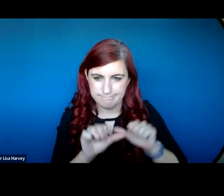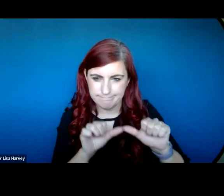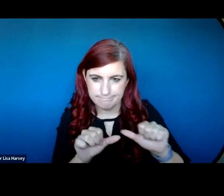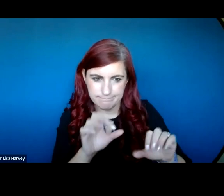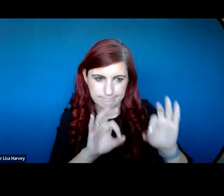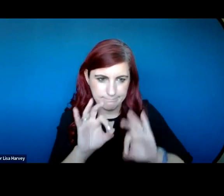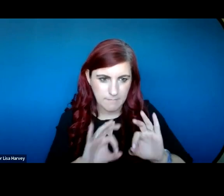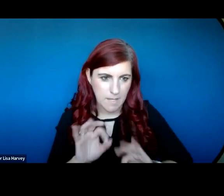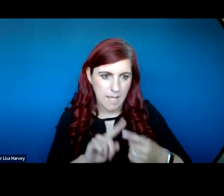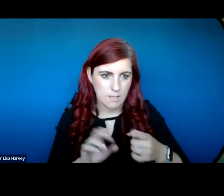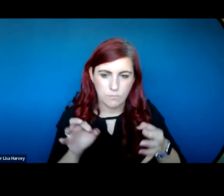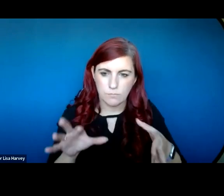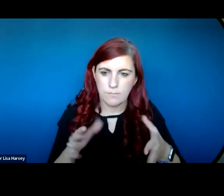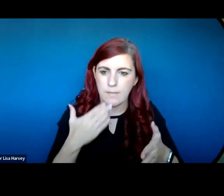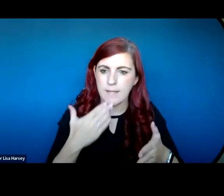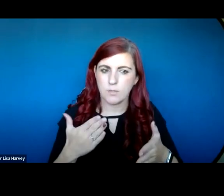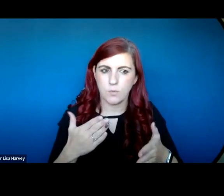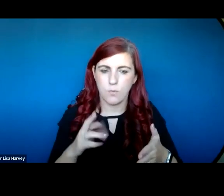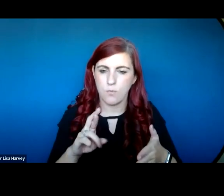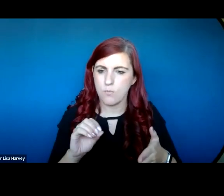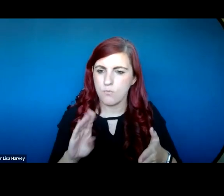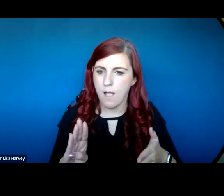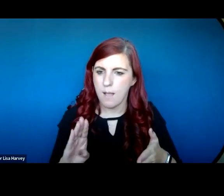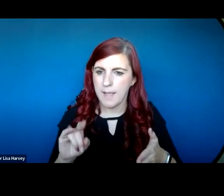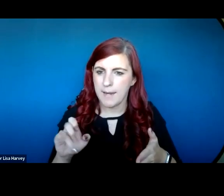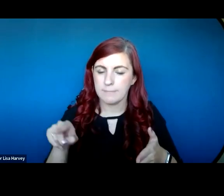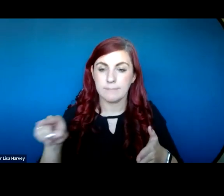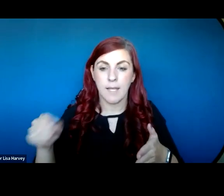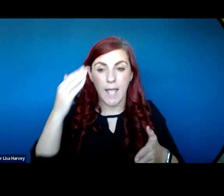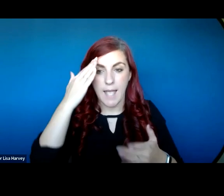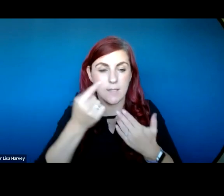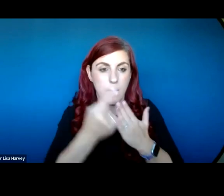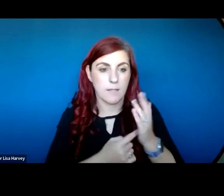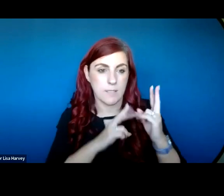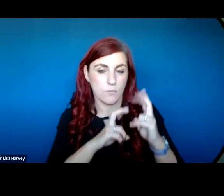all, and also thanks to Ros Tamming, our head of policy research and public affairs